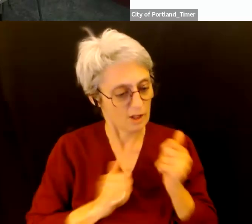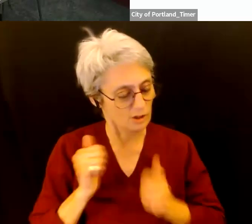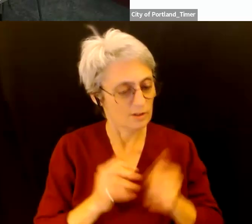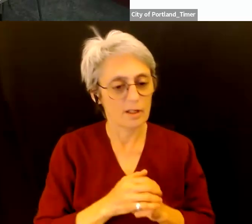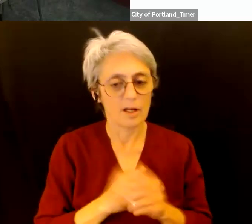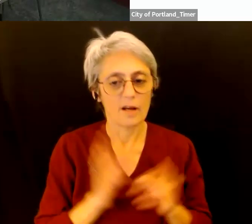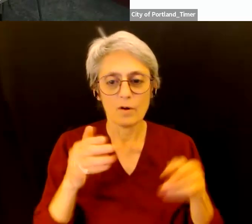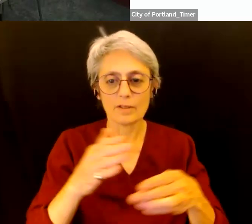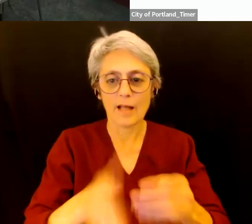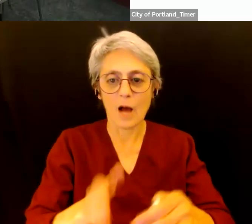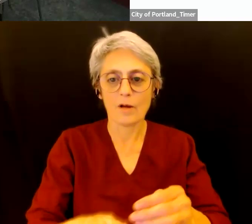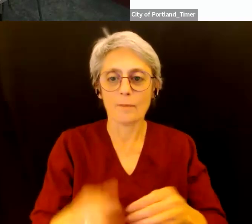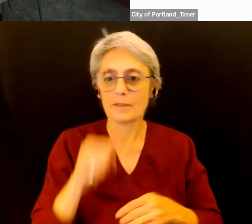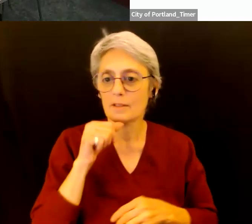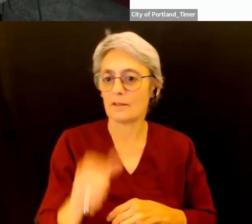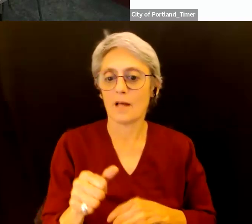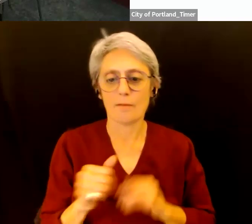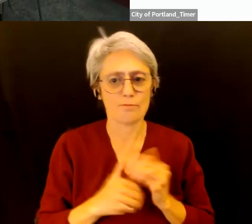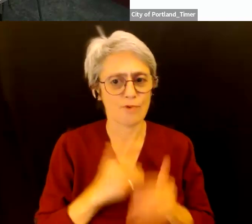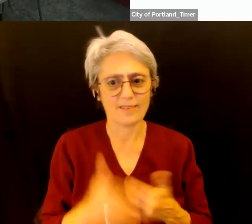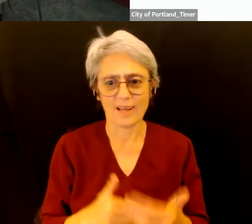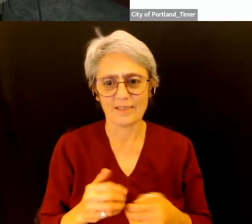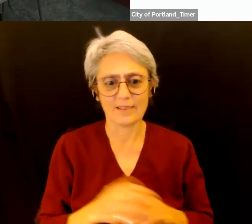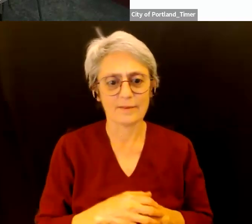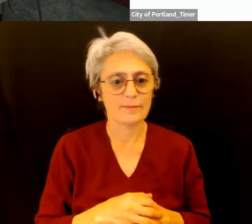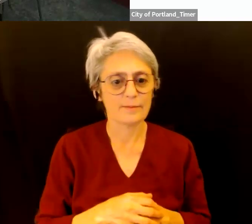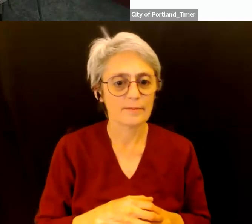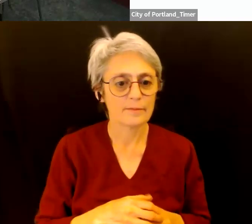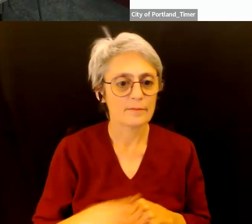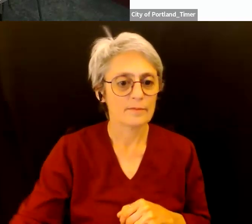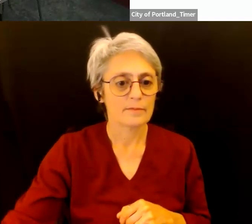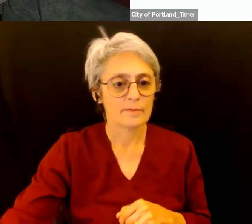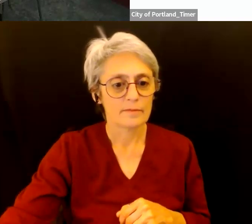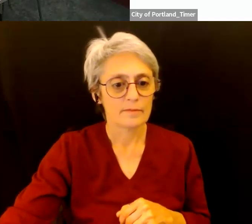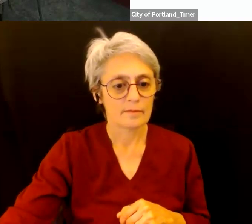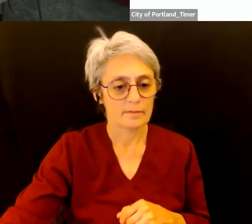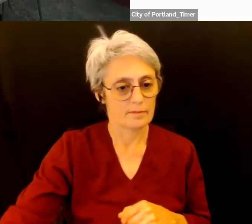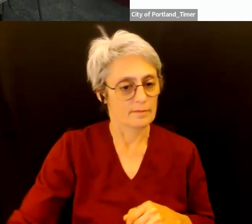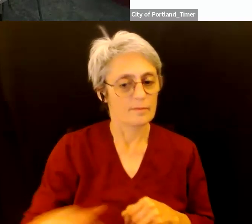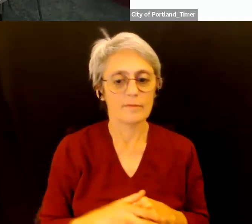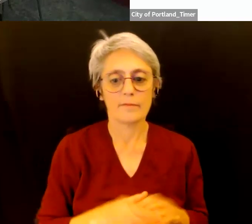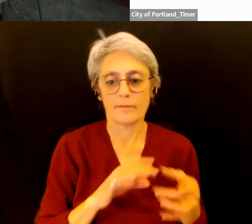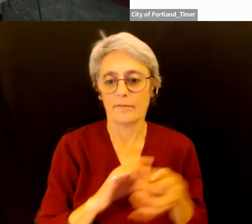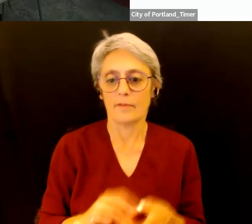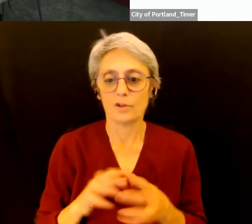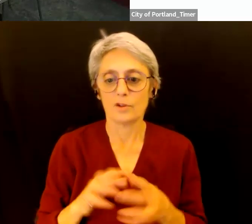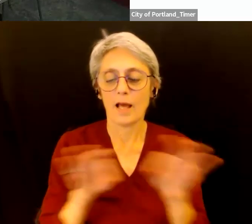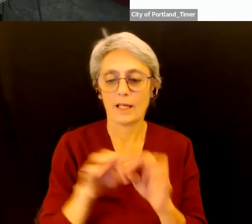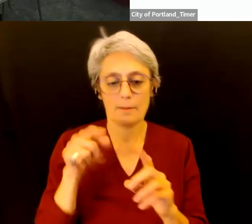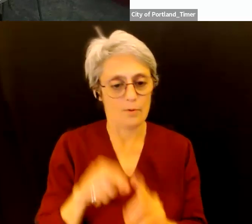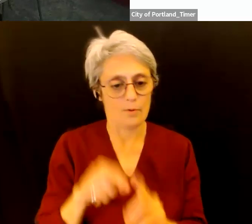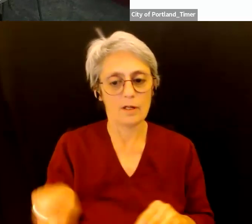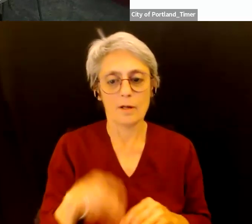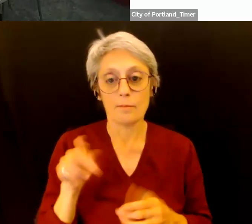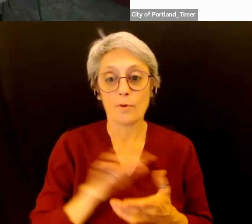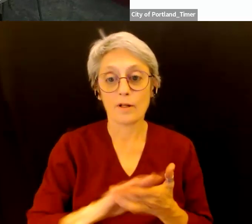Not on process. That takes me right to my key point, and that's the Portland Clean Energy Fund.